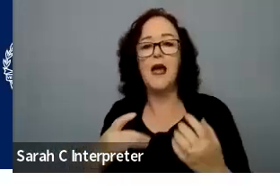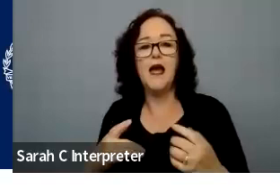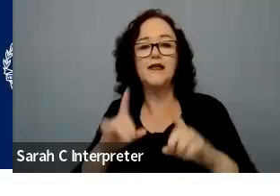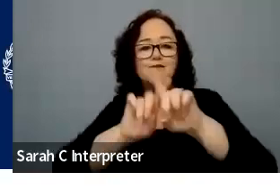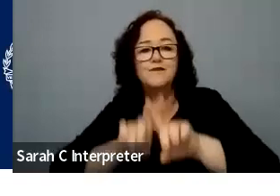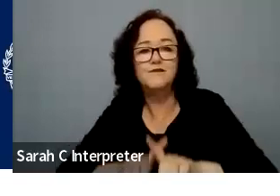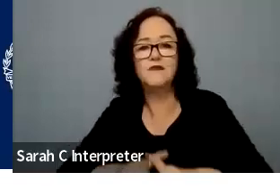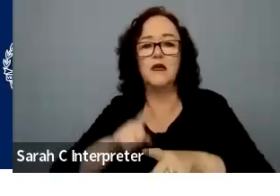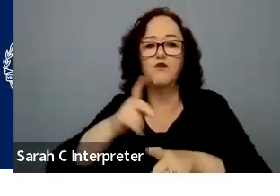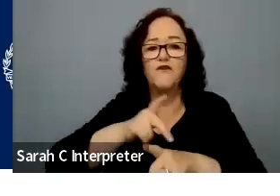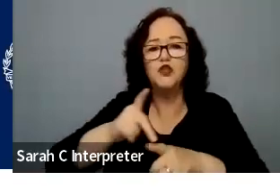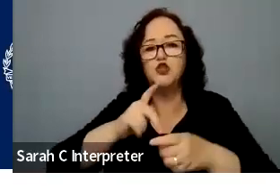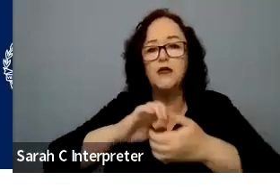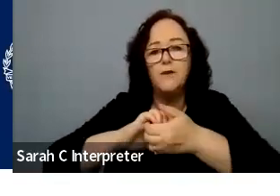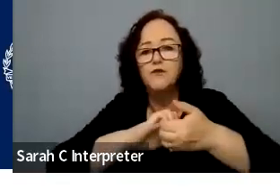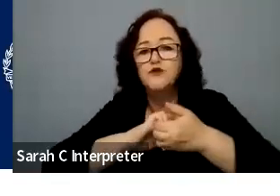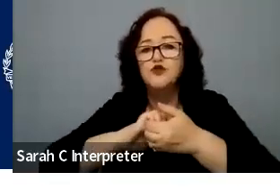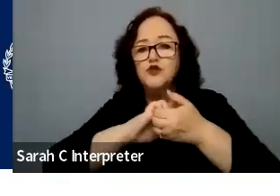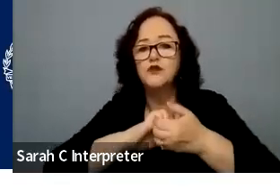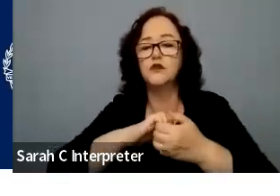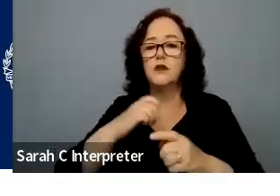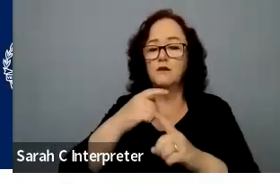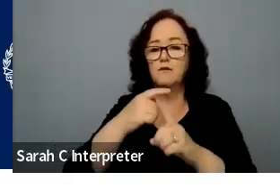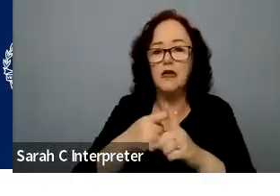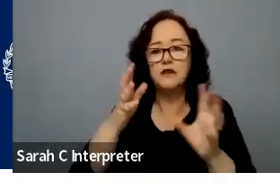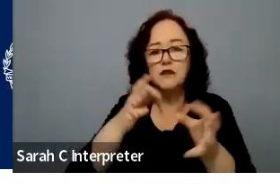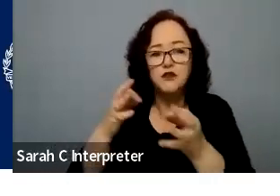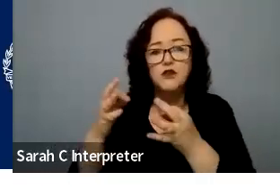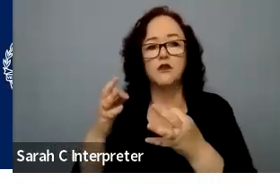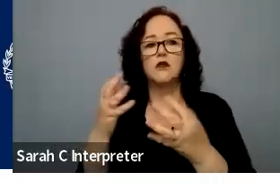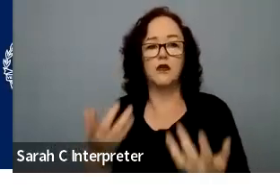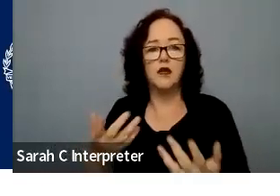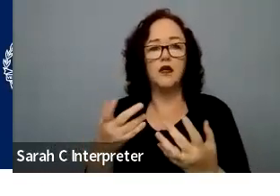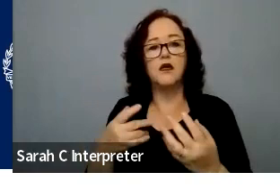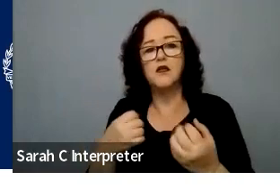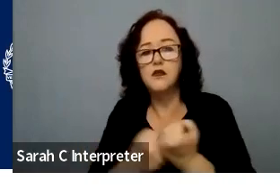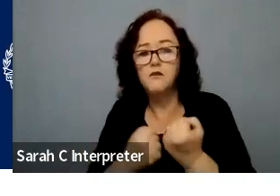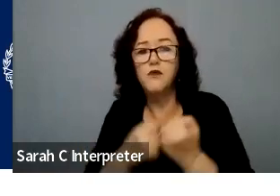making for adults with intellectual developmental disabilities, and to discuss the health issues in